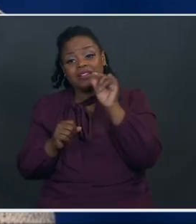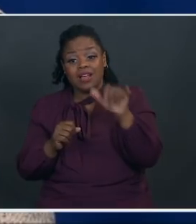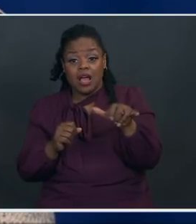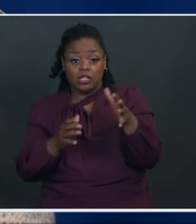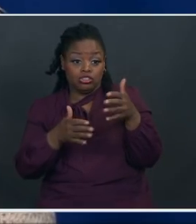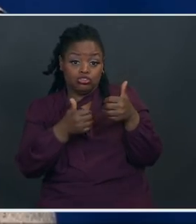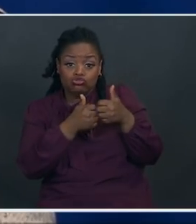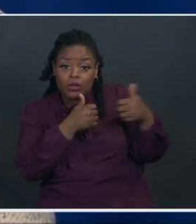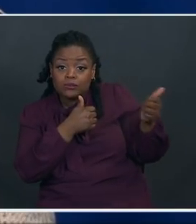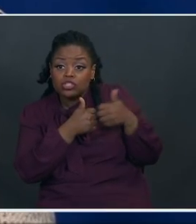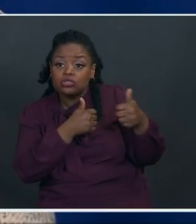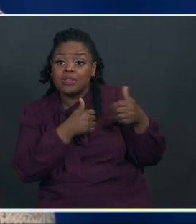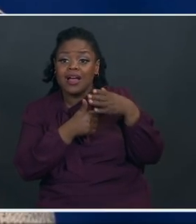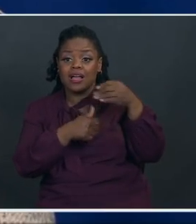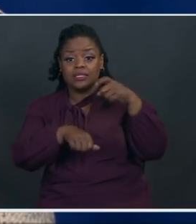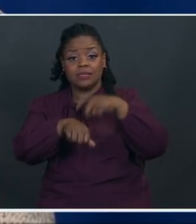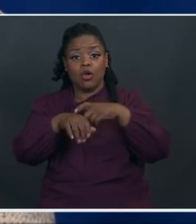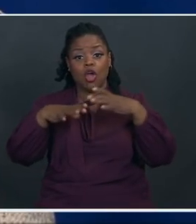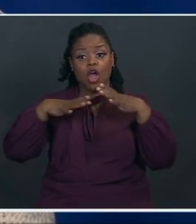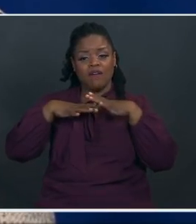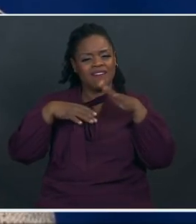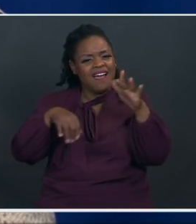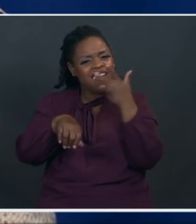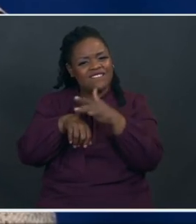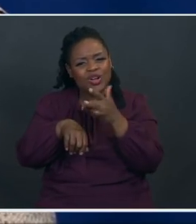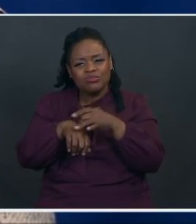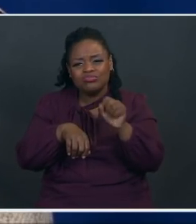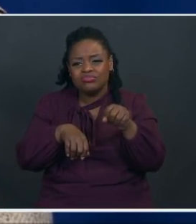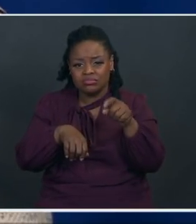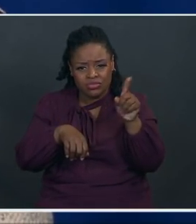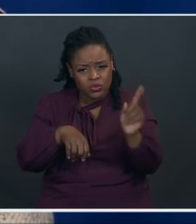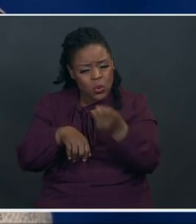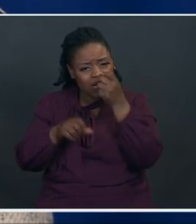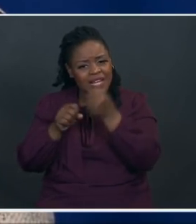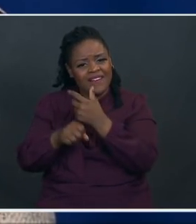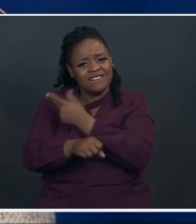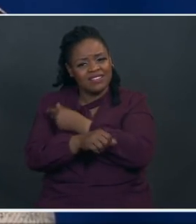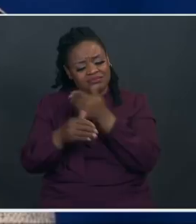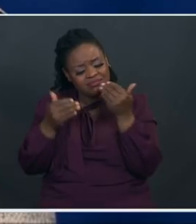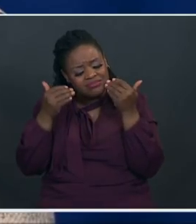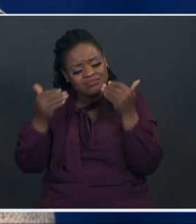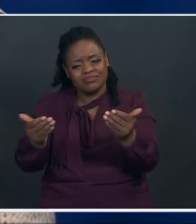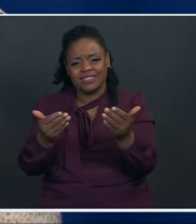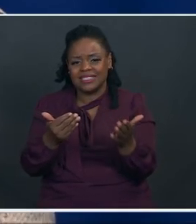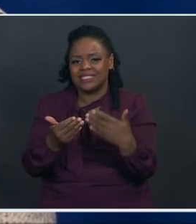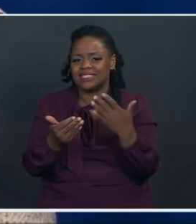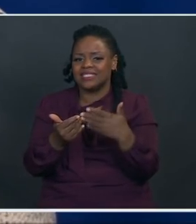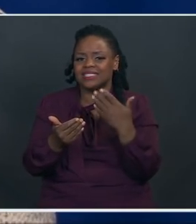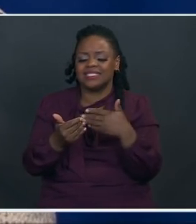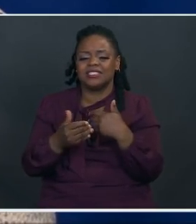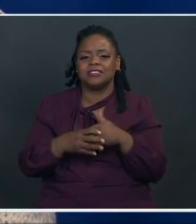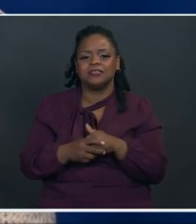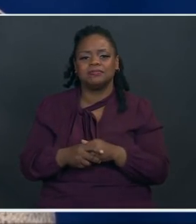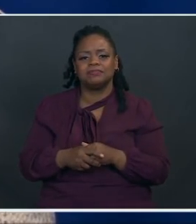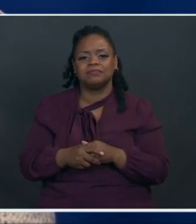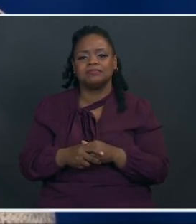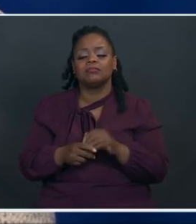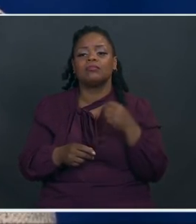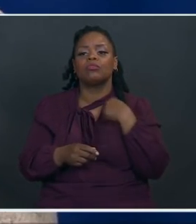so people can make it out to get their vaccine. We're going to increase and support core venues of vaccination, including federally qualified health centers,